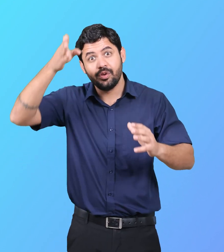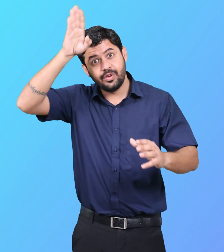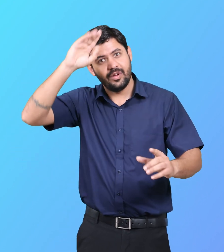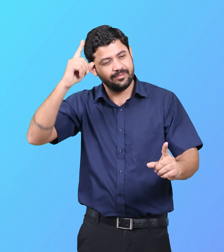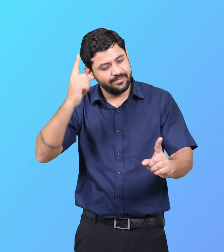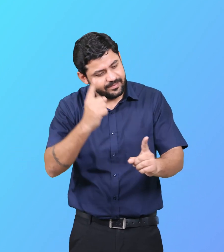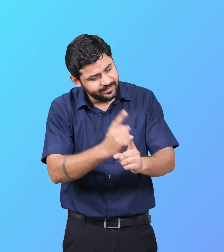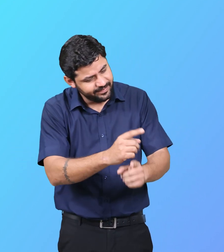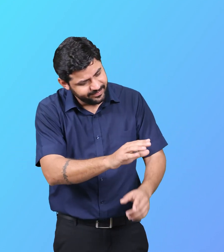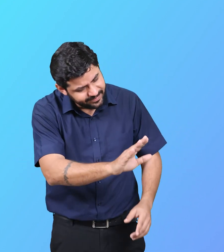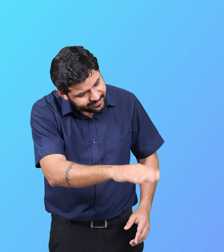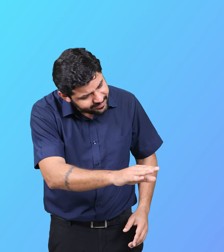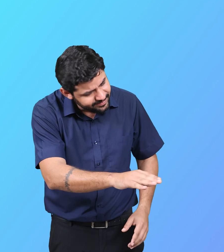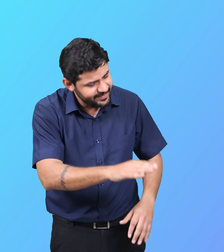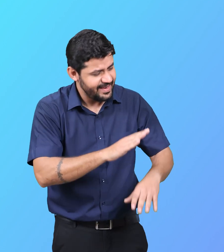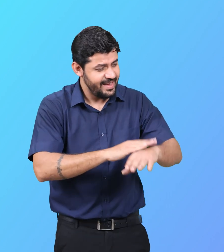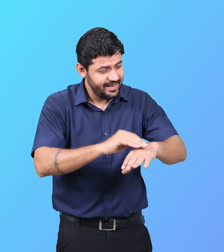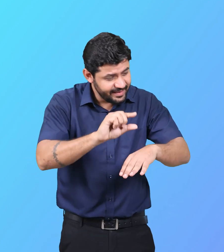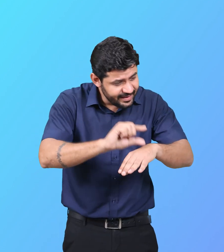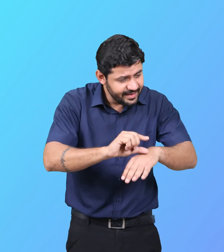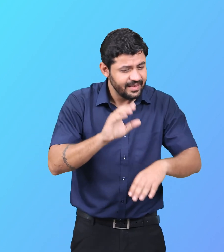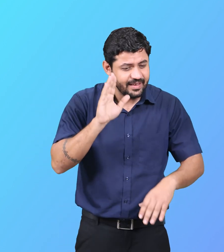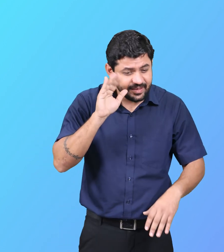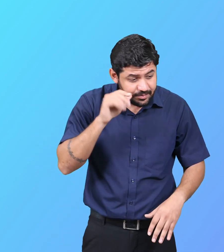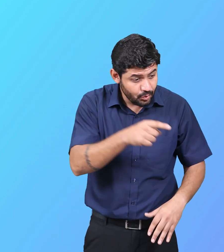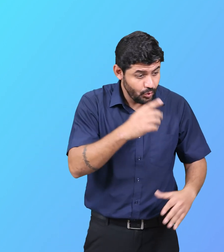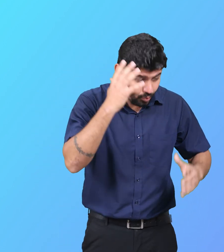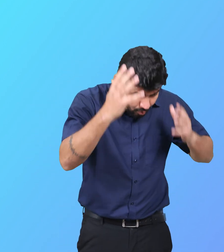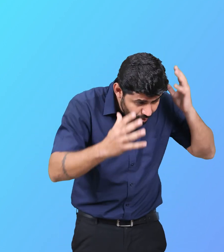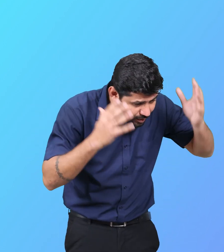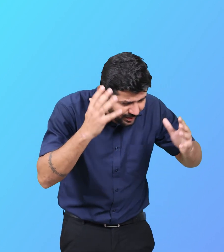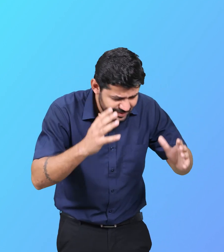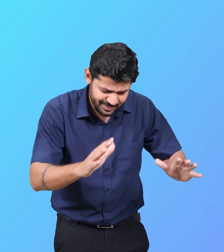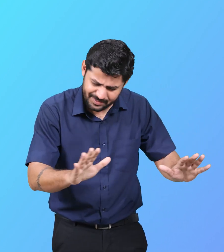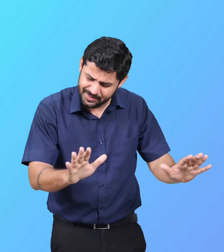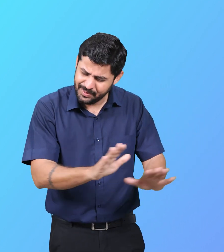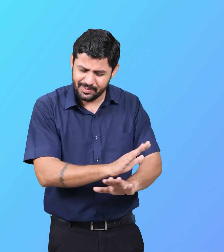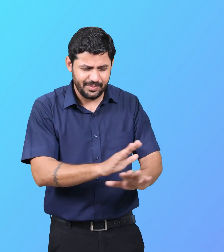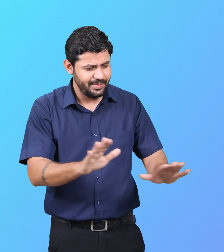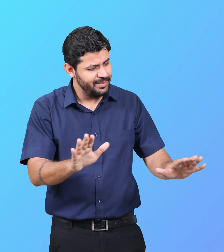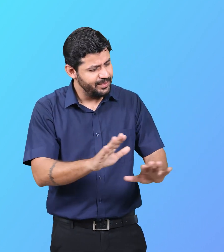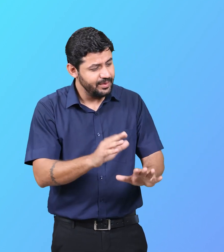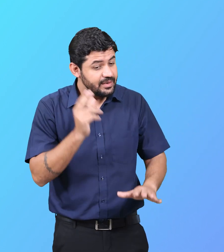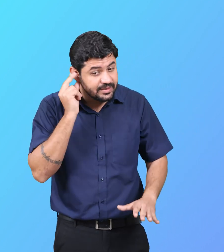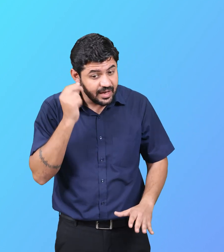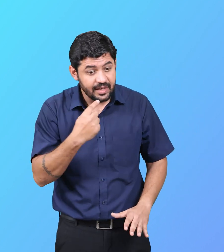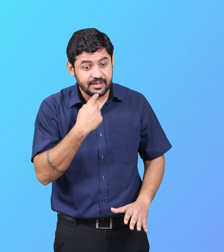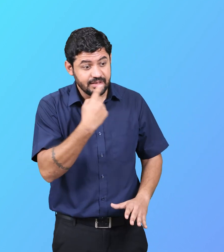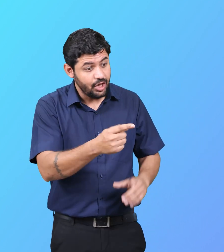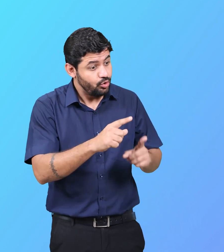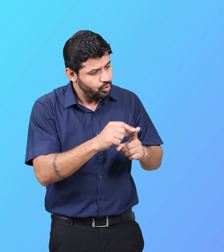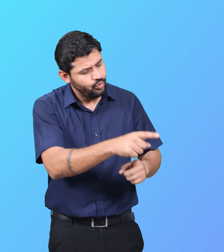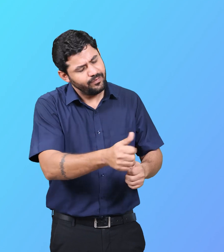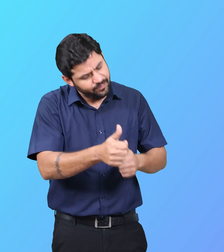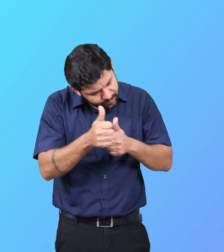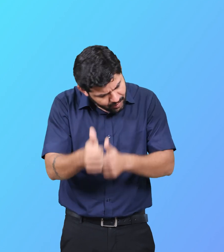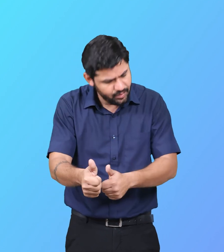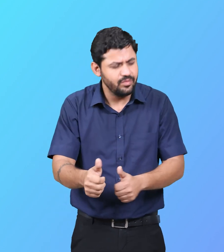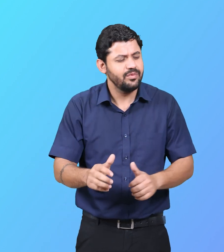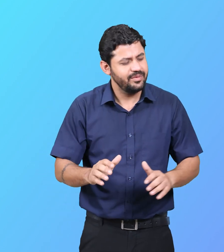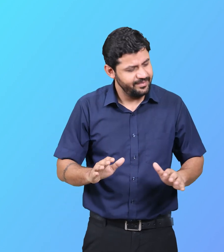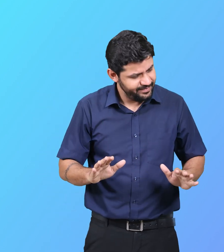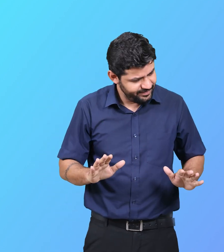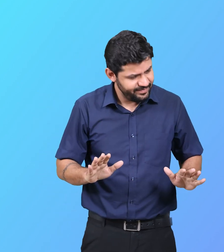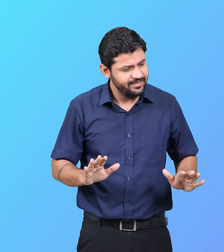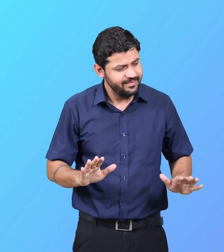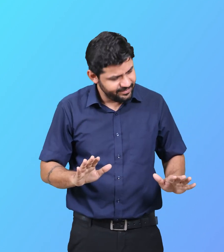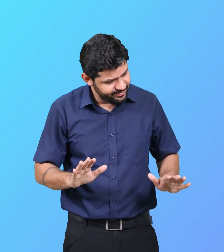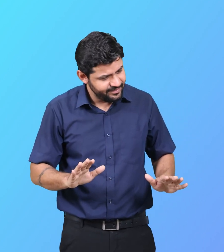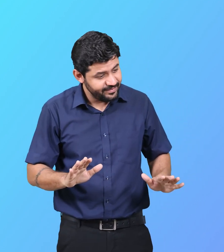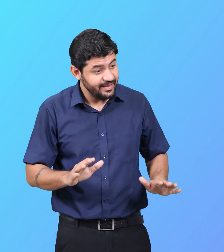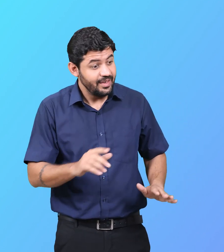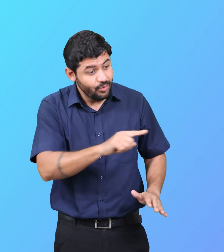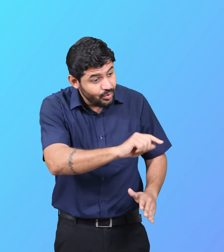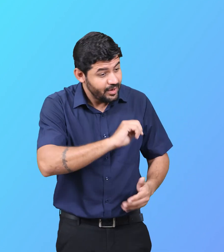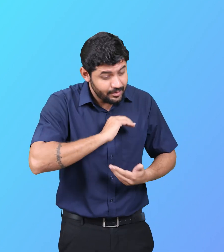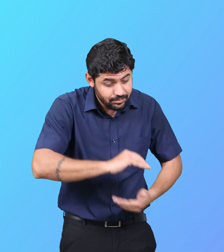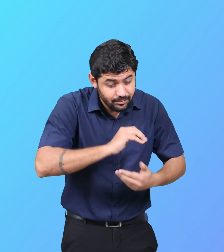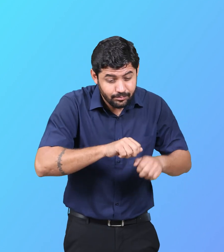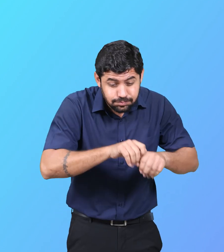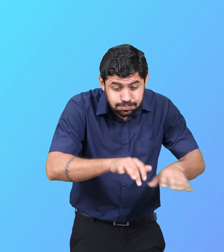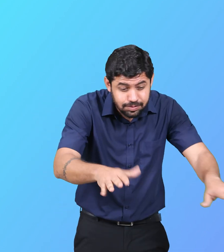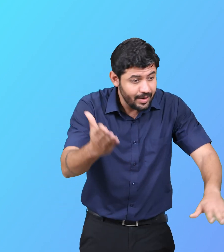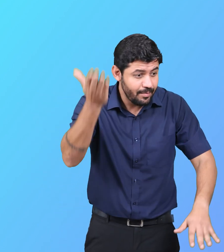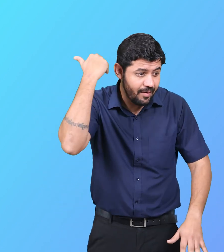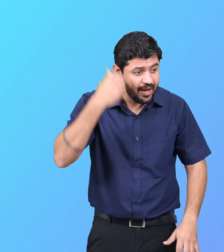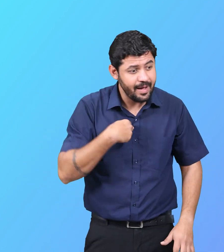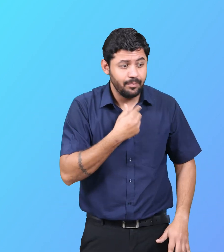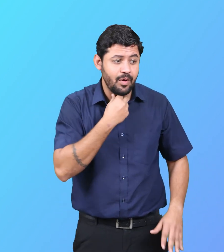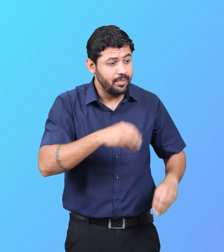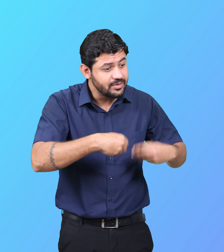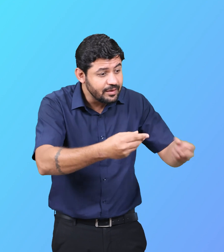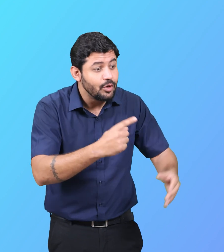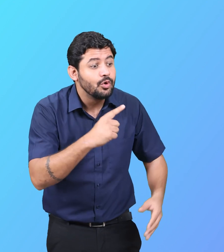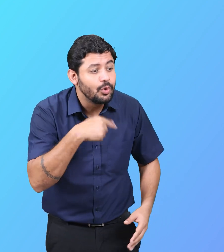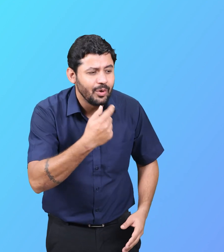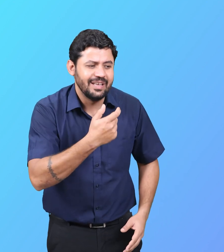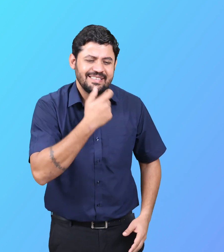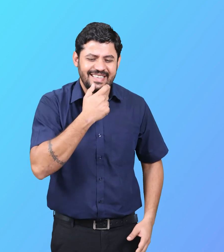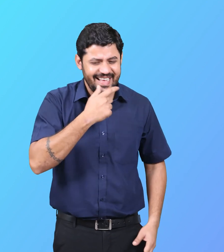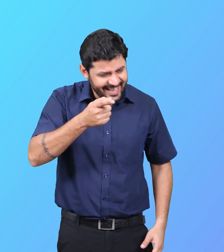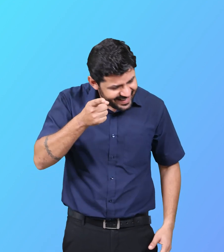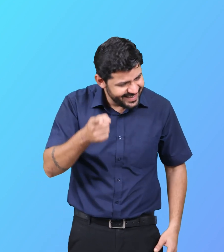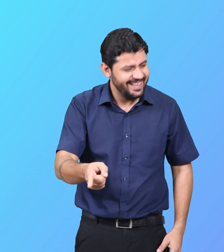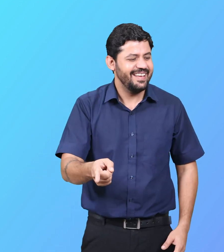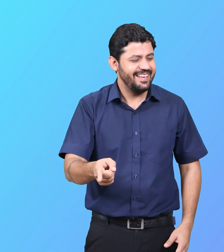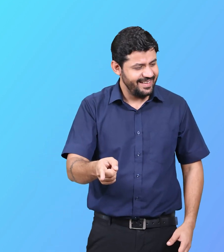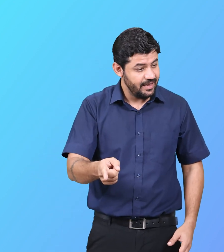But God said to Abraham, “Don’t worry about the boy and the slave woman. Do what Sarah wants. Your descendants will come through Isaac.